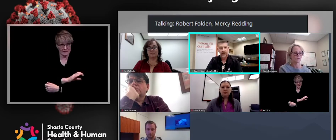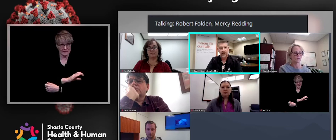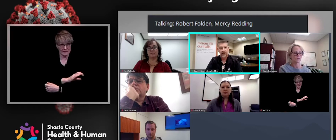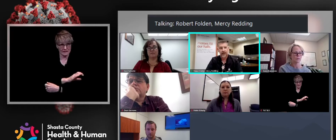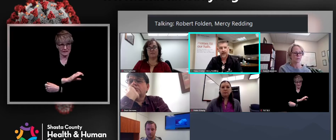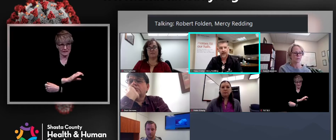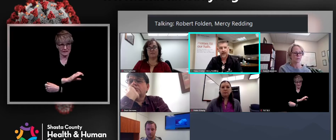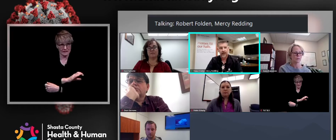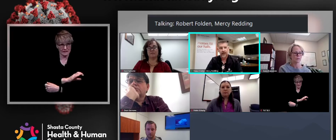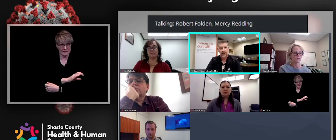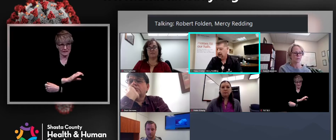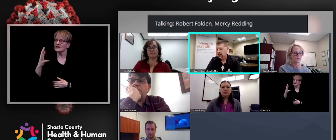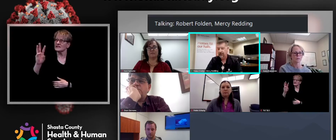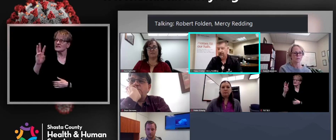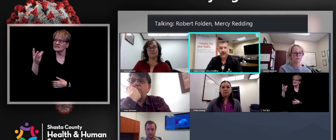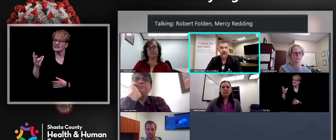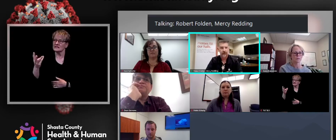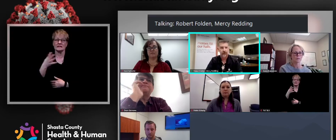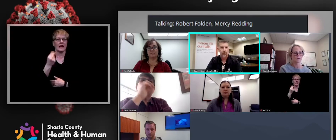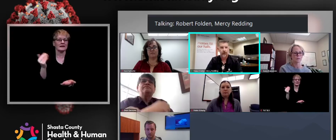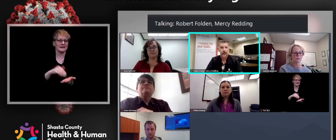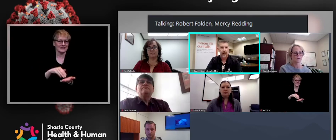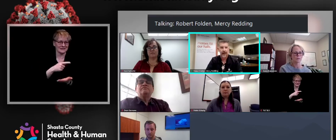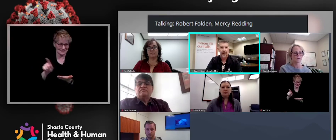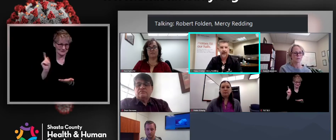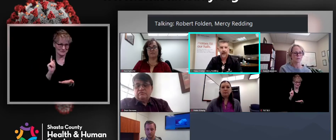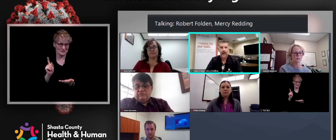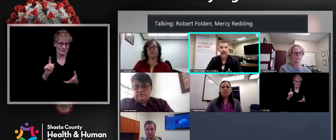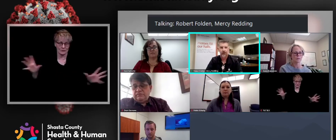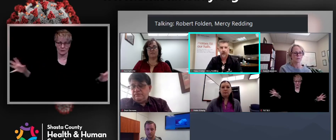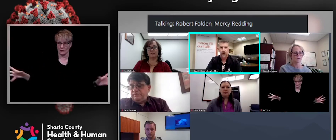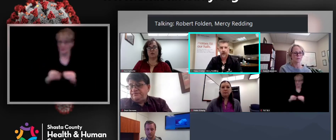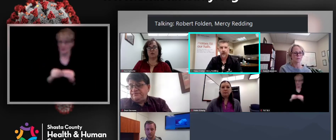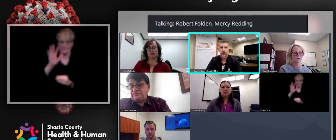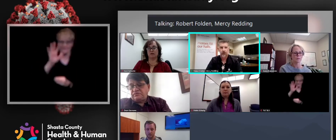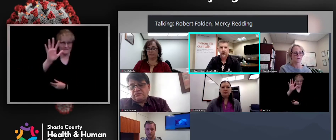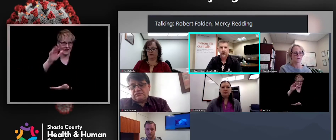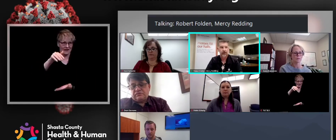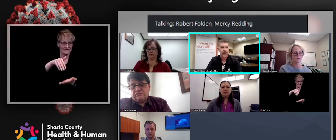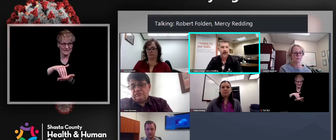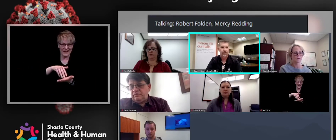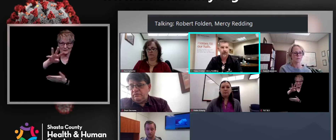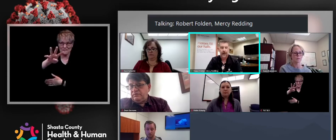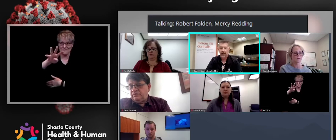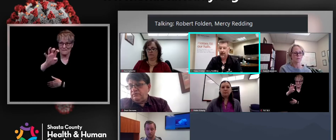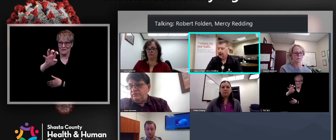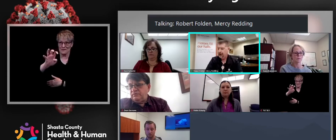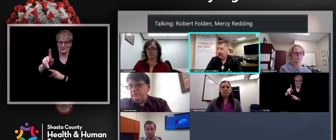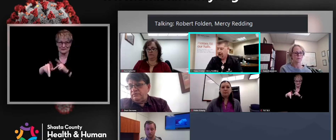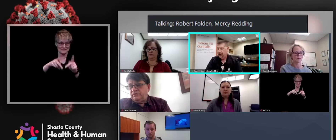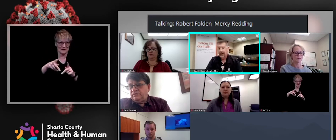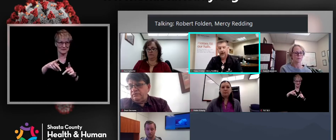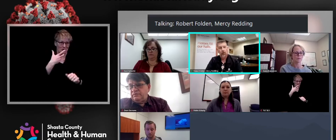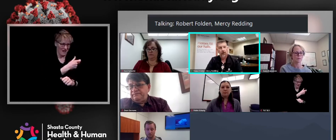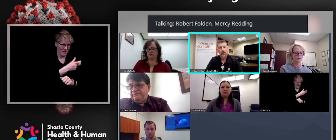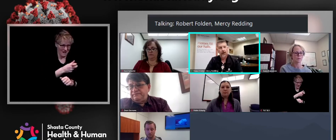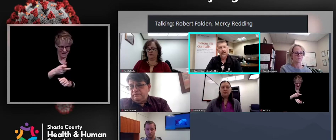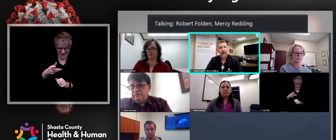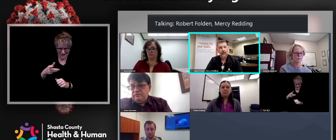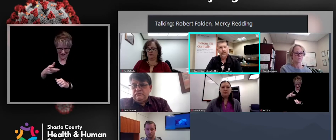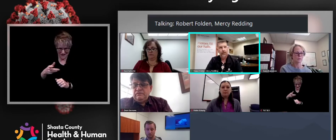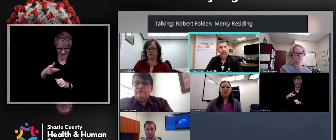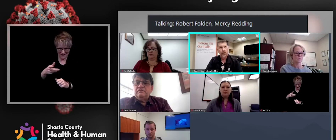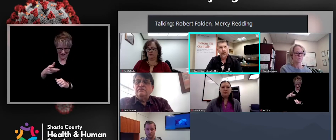So we've vaccinated 5,490 individuals just in that effort. And then we're kind of at a